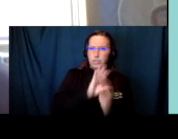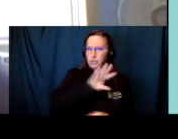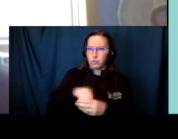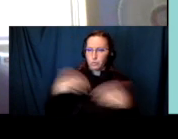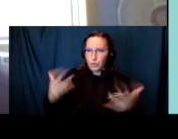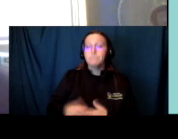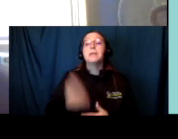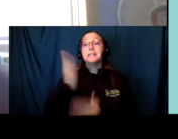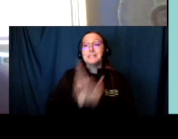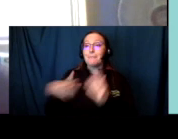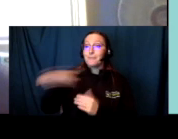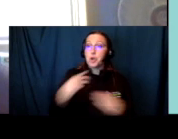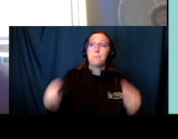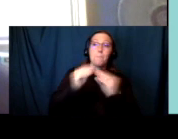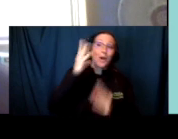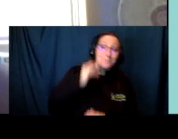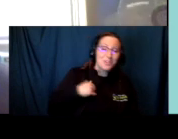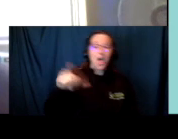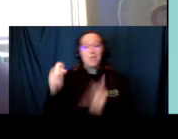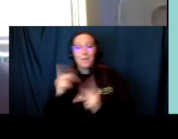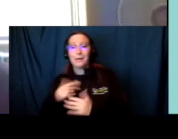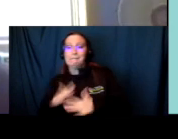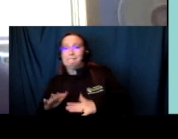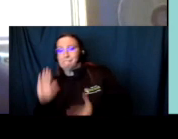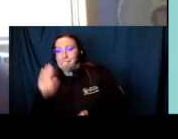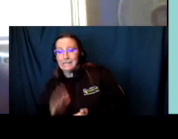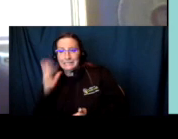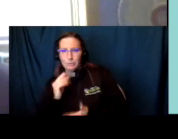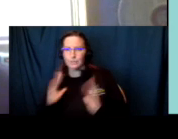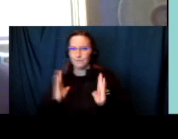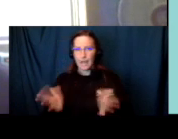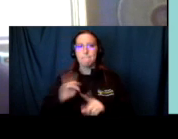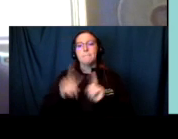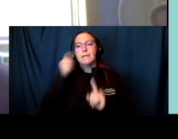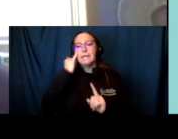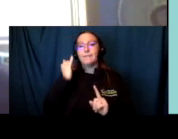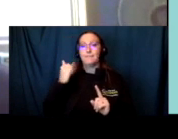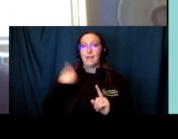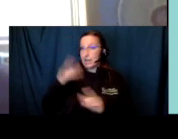others so if you think of something that you would like to add to the session that I've created please like give me